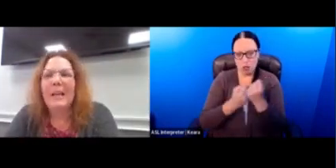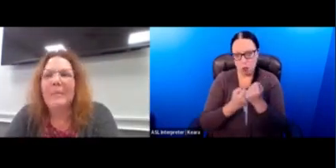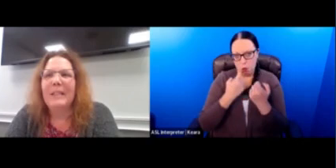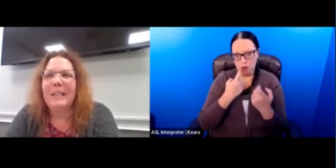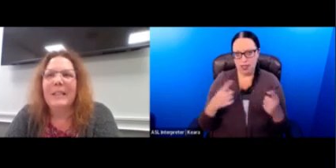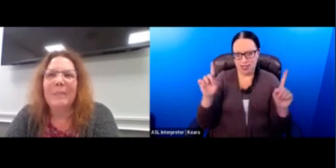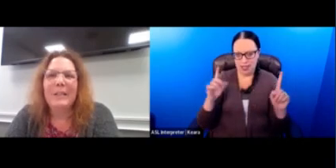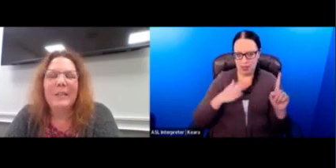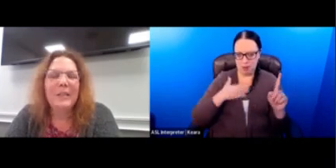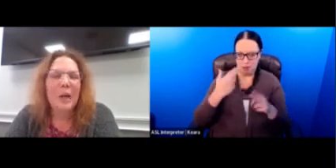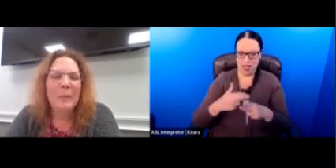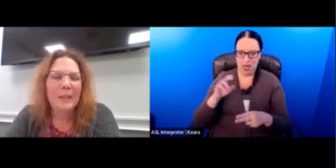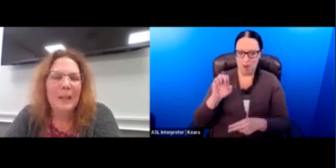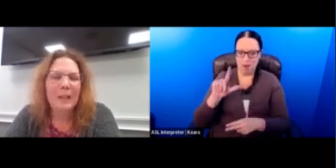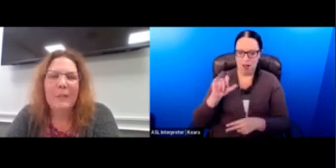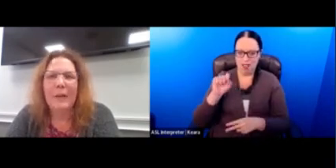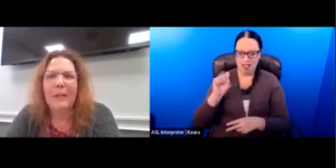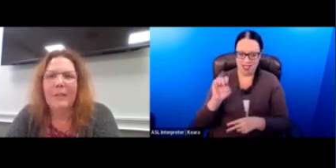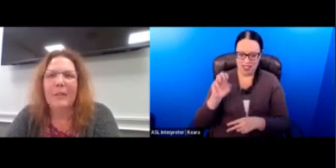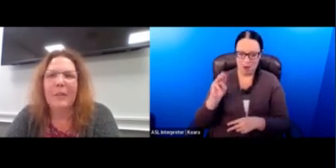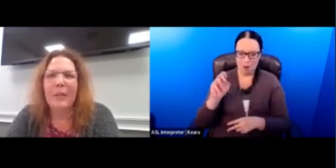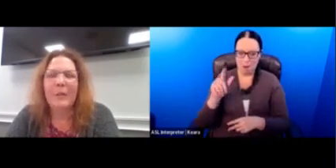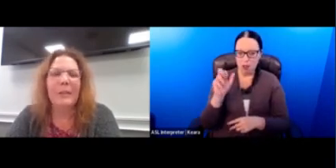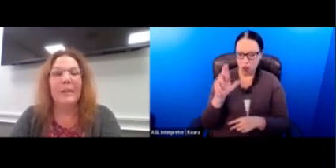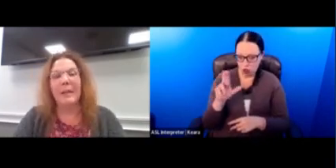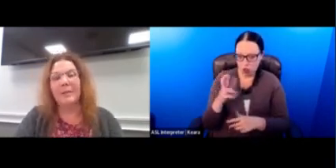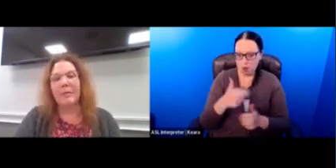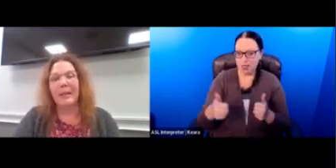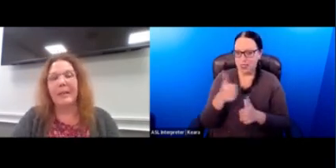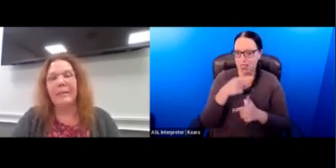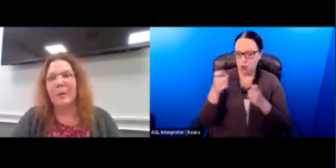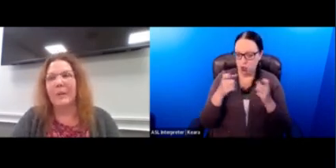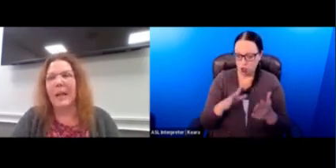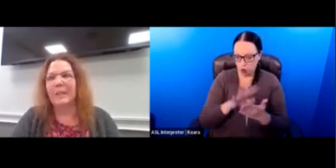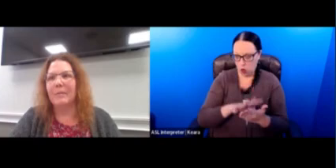My name is Elise Messner. I'm the Executive Director for learning community of Pennsylvania for the last